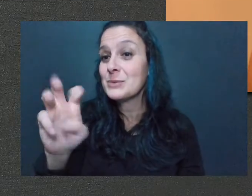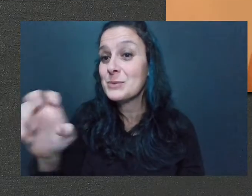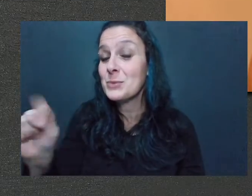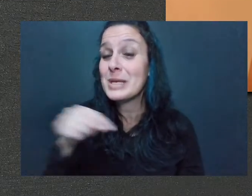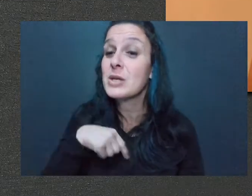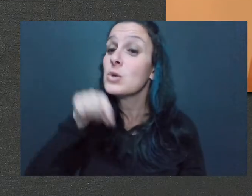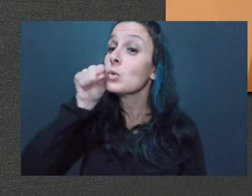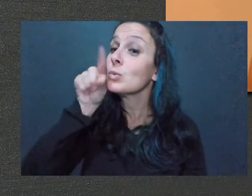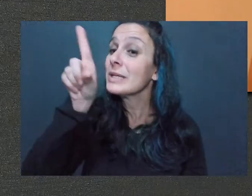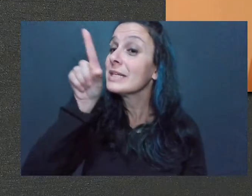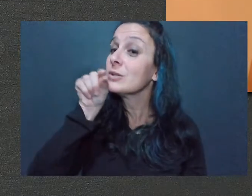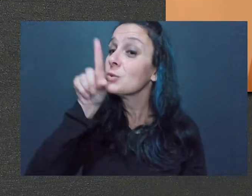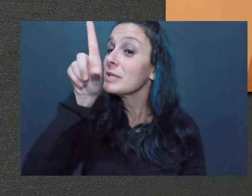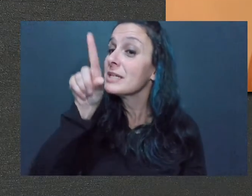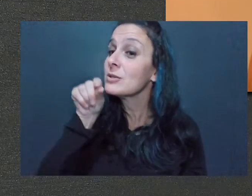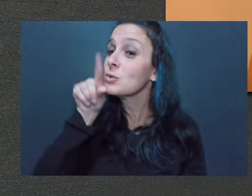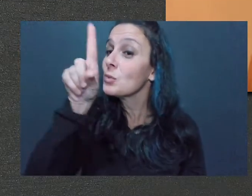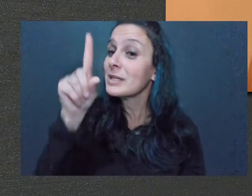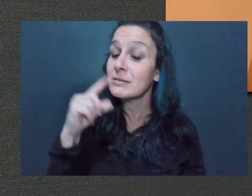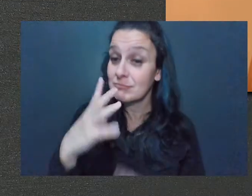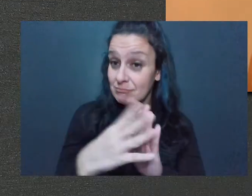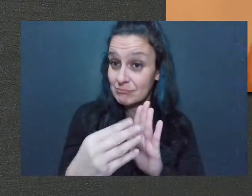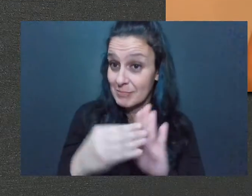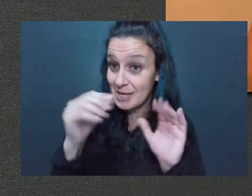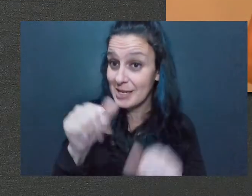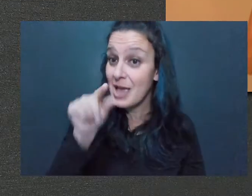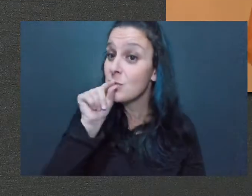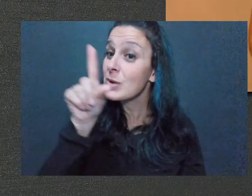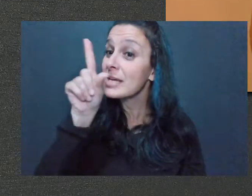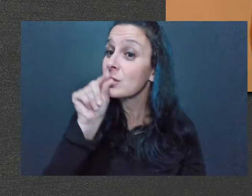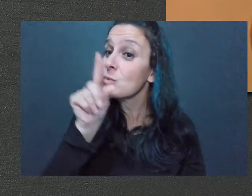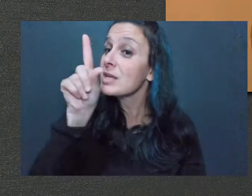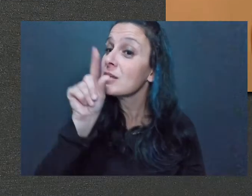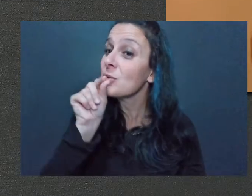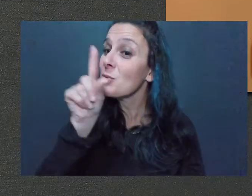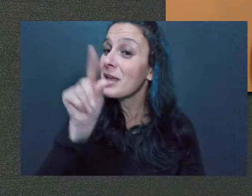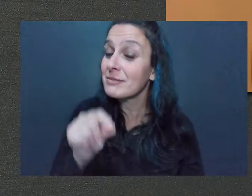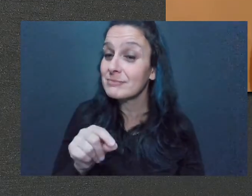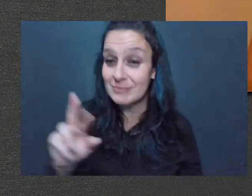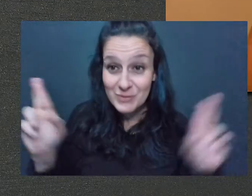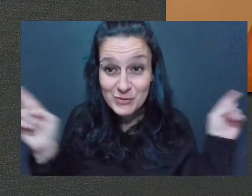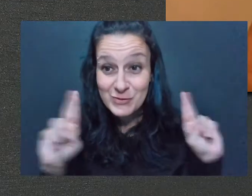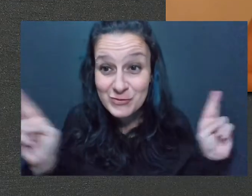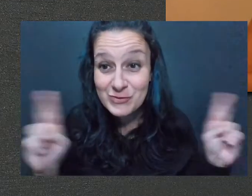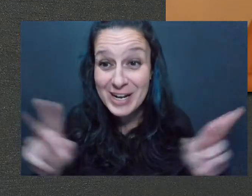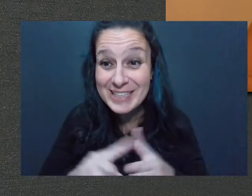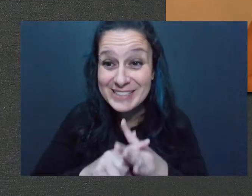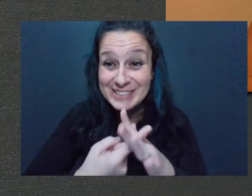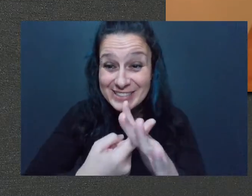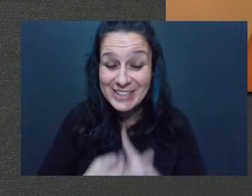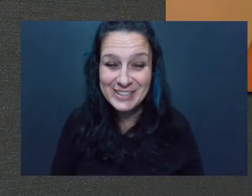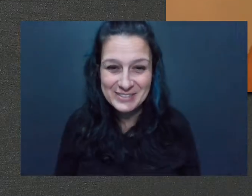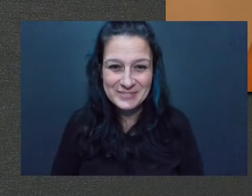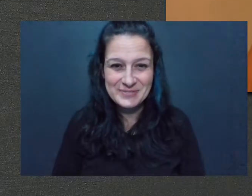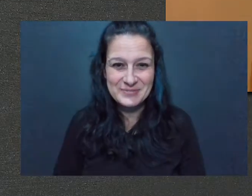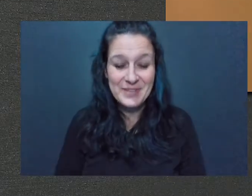Tweet, tweet, tweet. All right, let's get started. Are you ready? Ready, here we go.